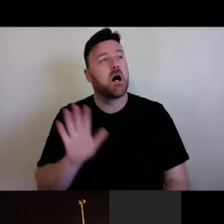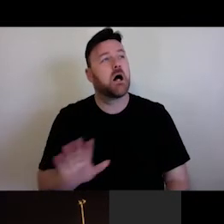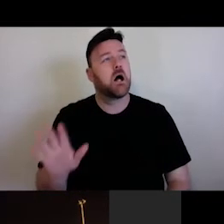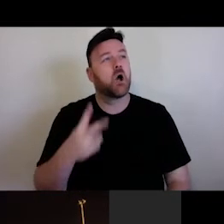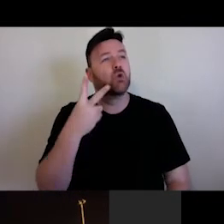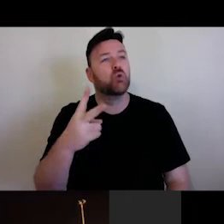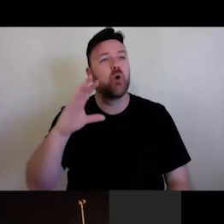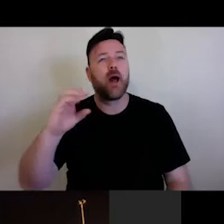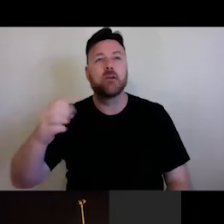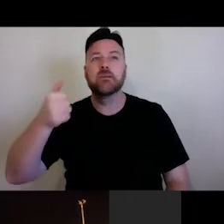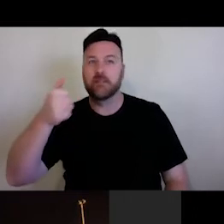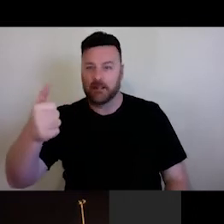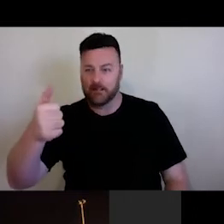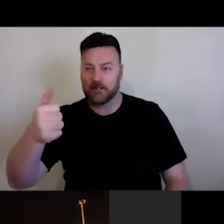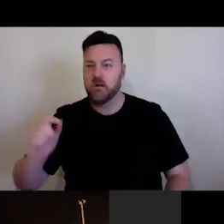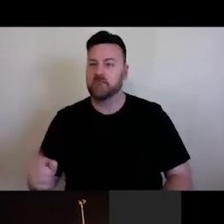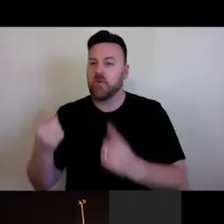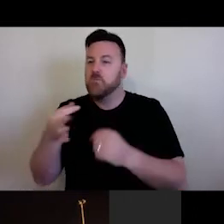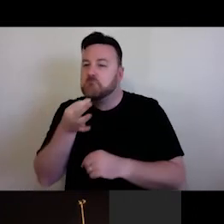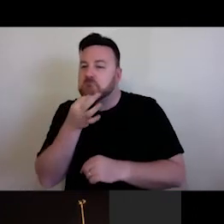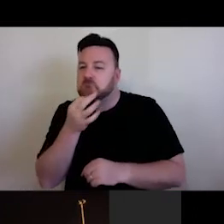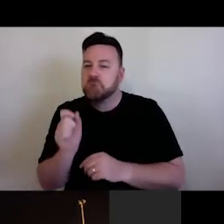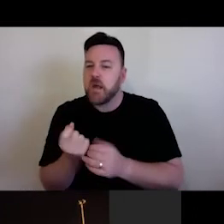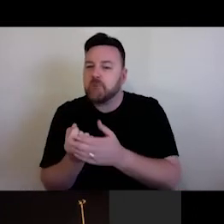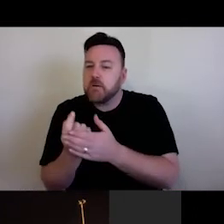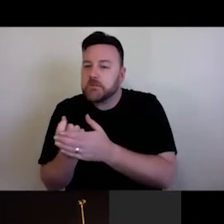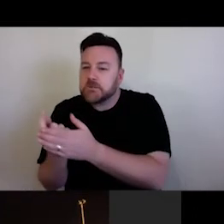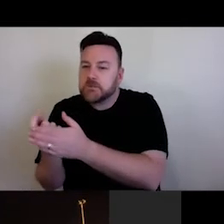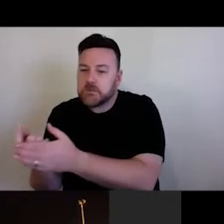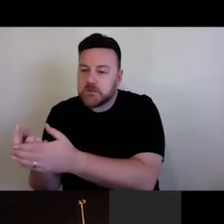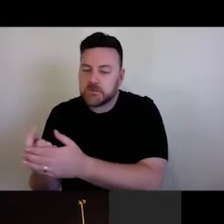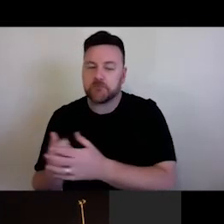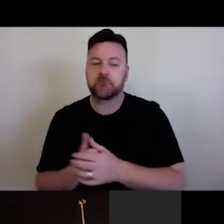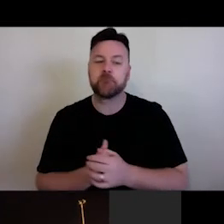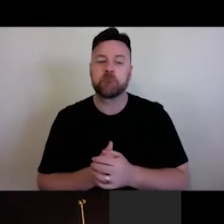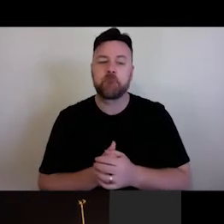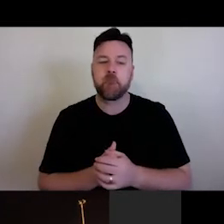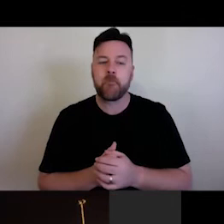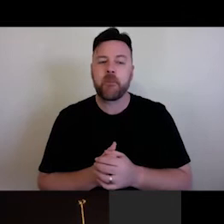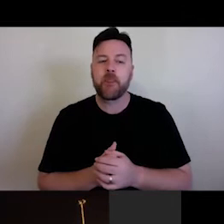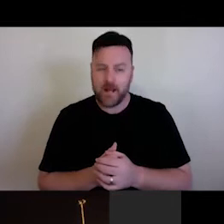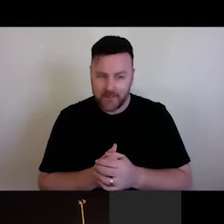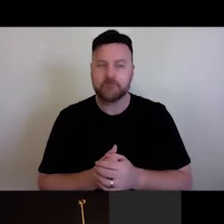when we first started doing small events, little baby events here in the community of Port Hedland. It wasn't until sent last year where I